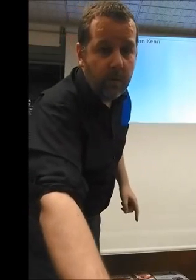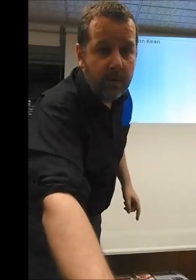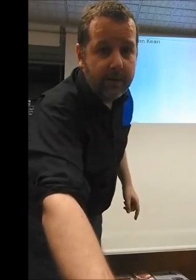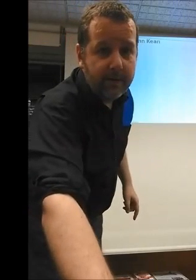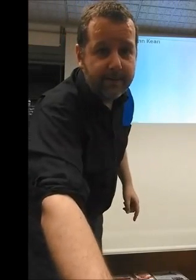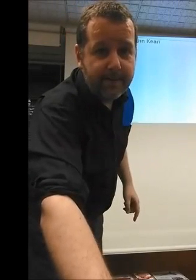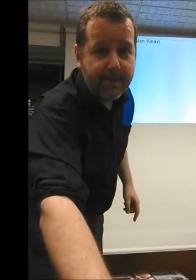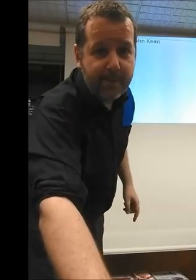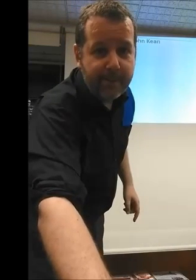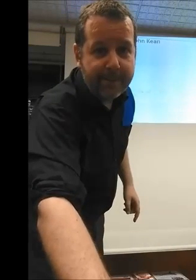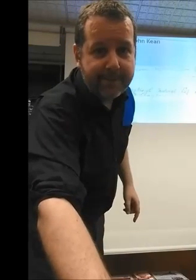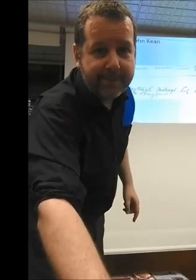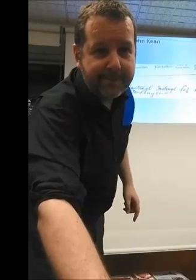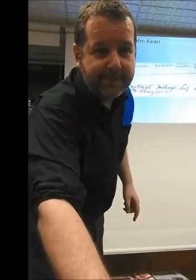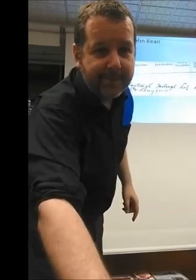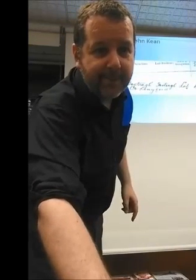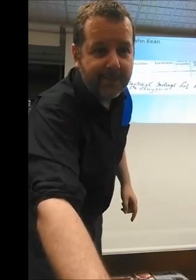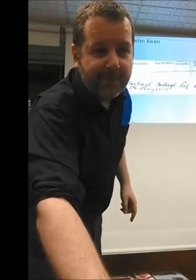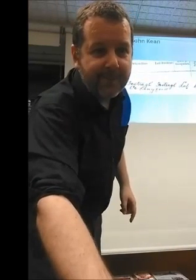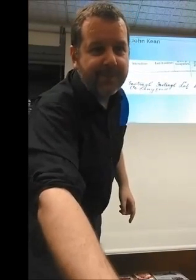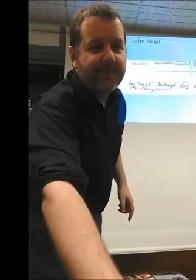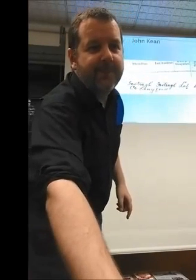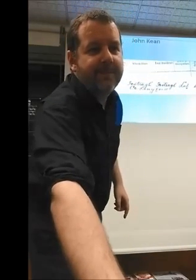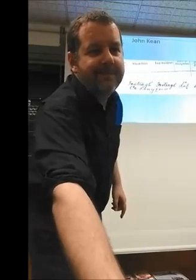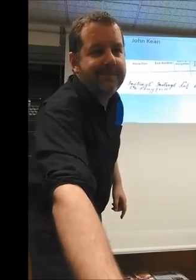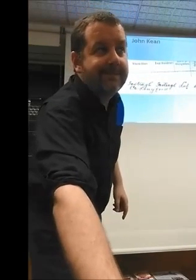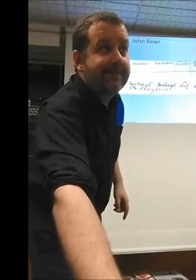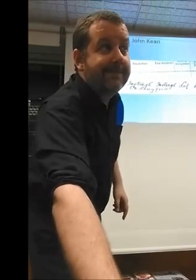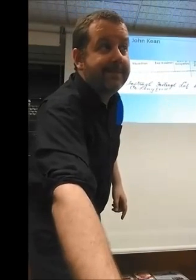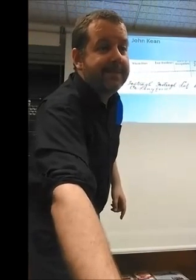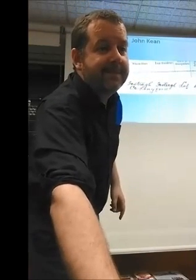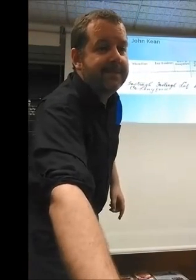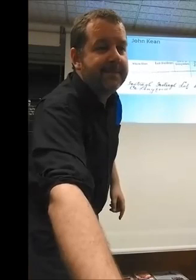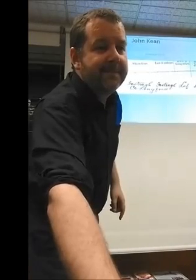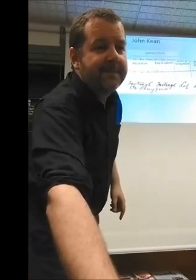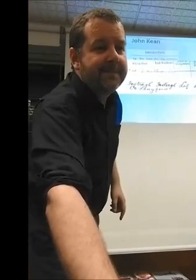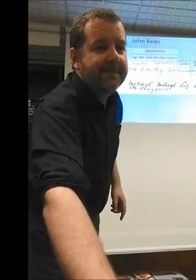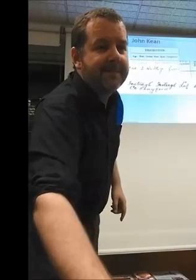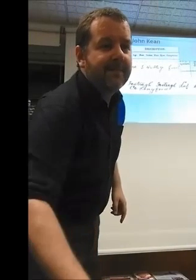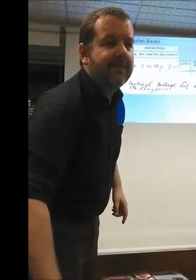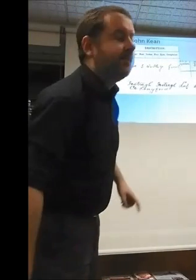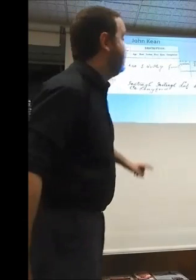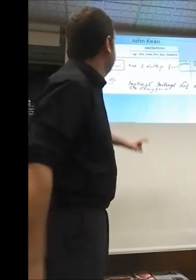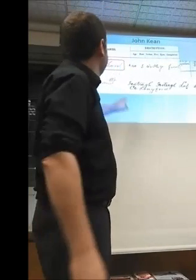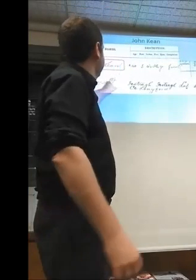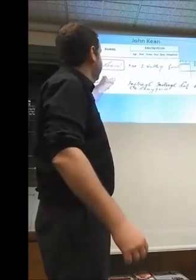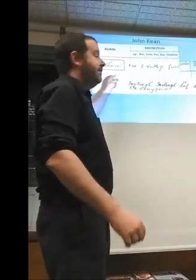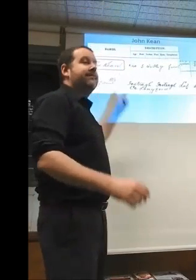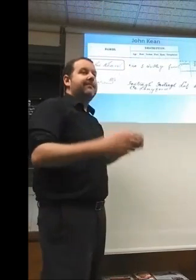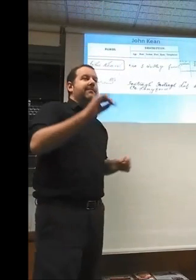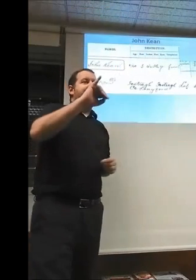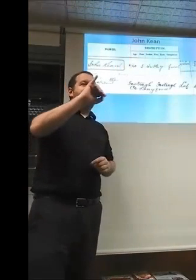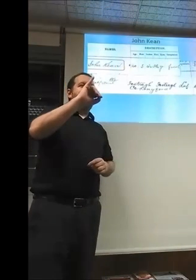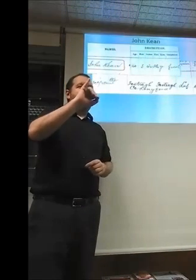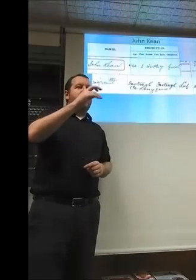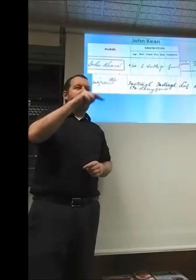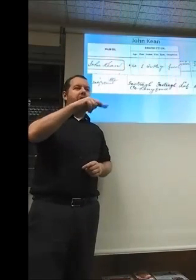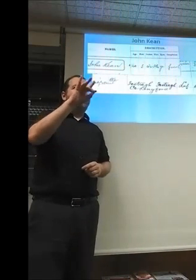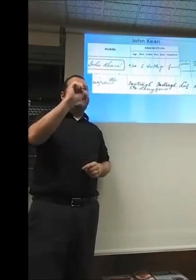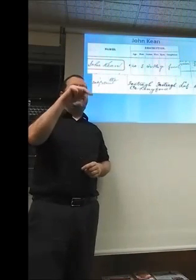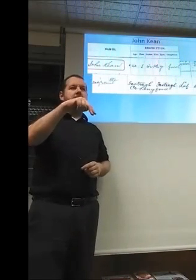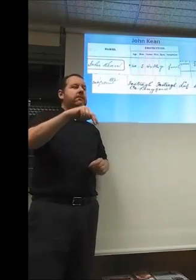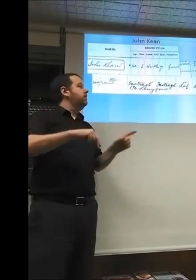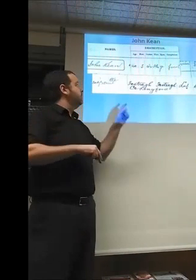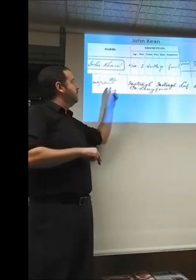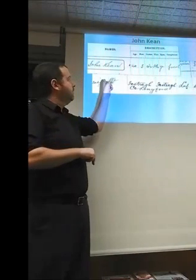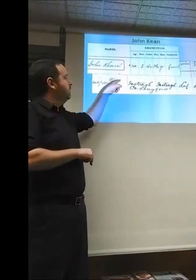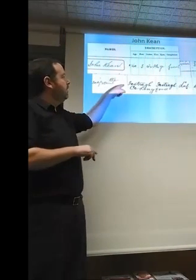verdicts, went to prison over 20 times.